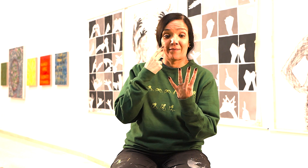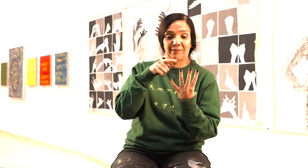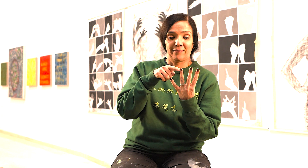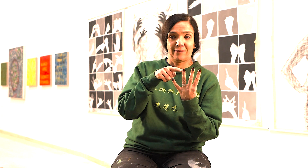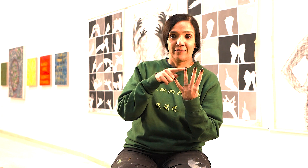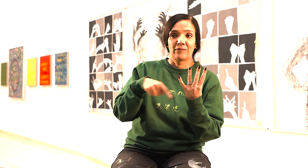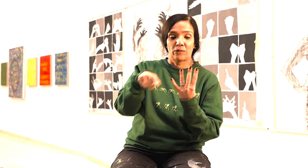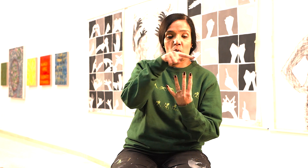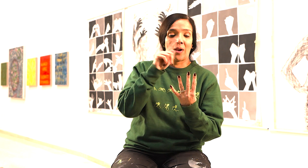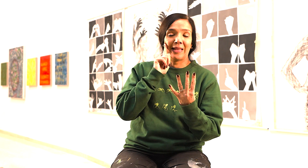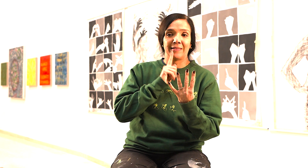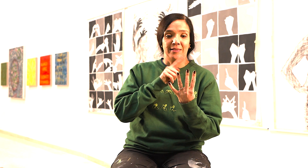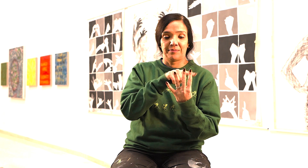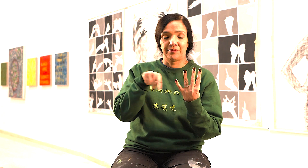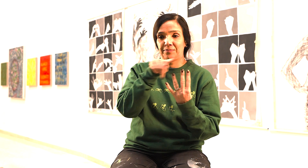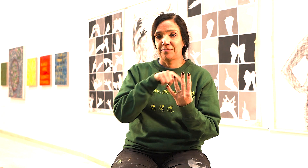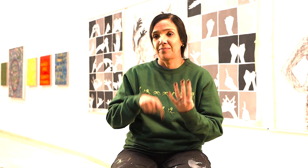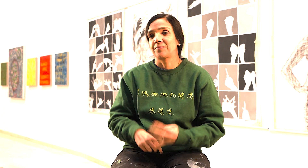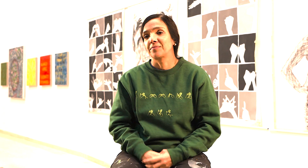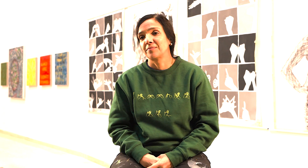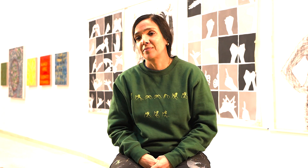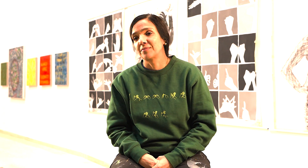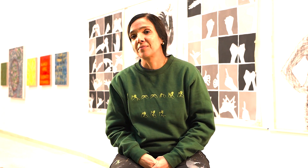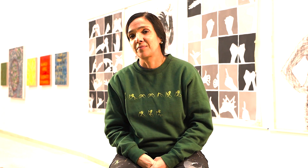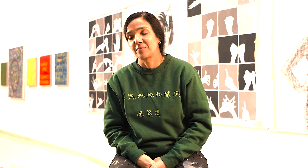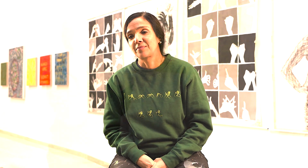and I'm the only one that's Deaf amongst my siblings. They're all hearing.